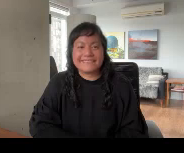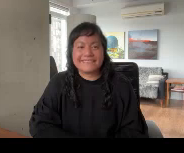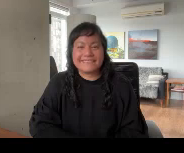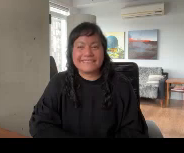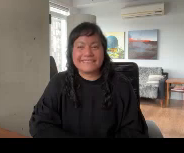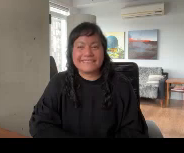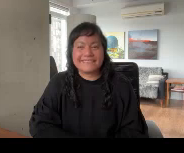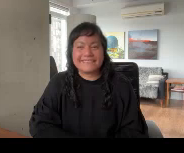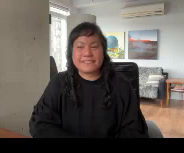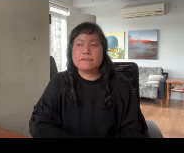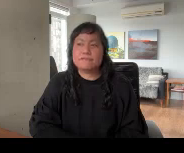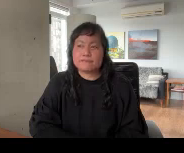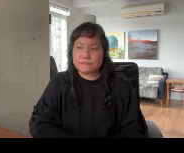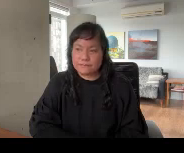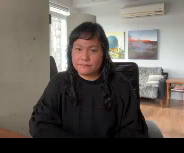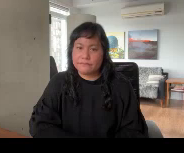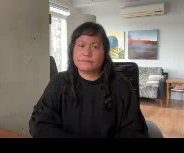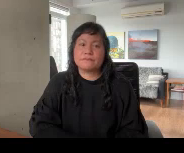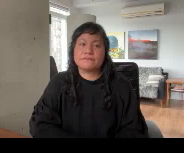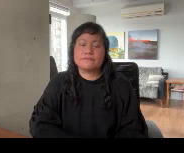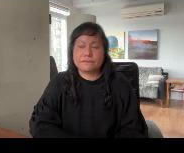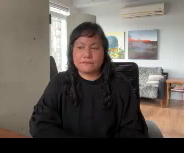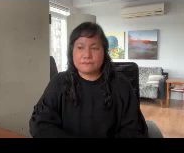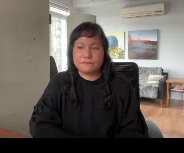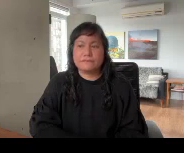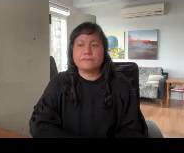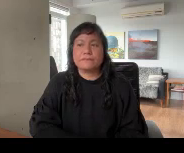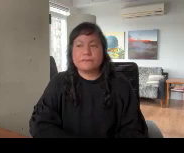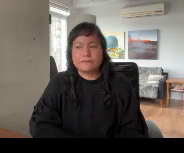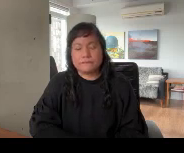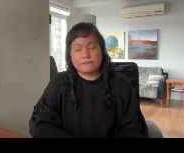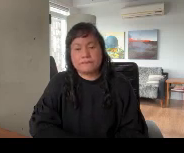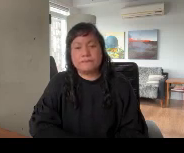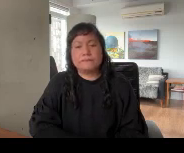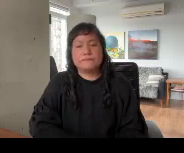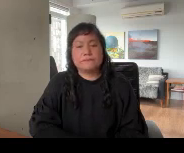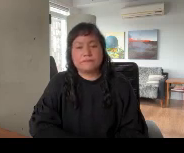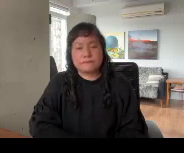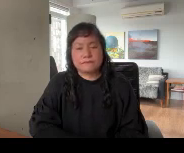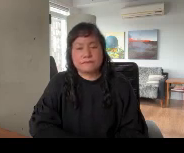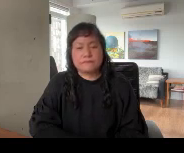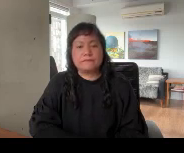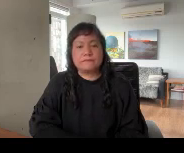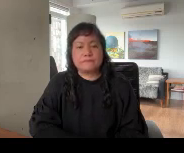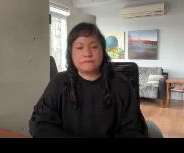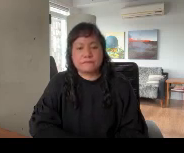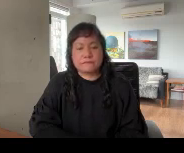knowledge of how to create accessible content. But perhaps more importantly might be to educate